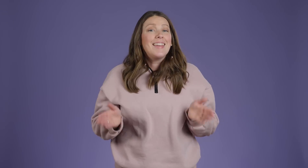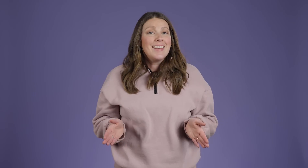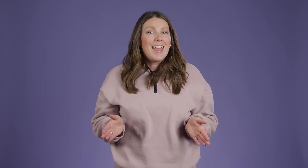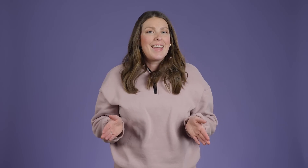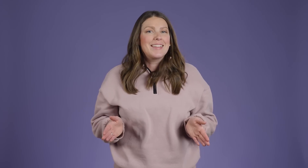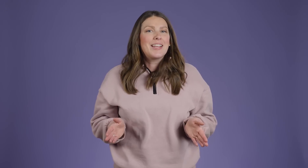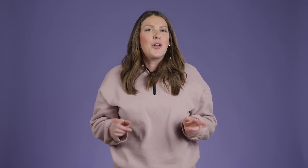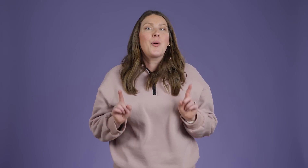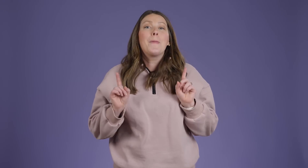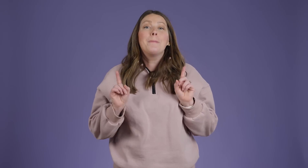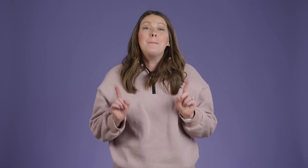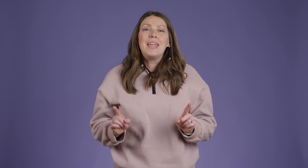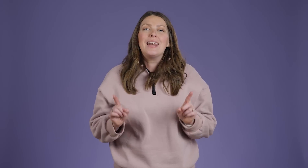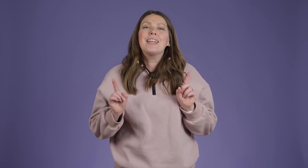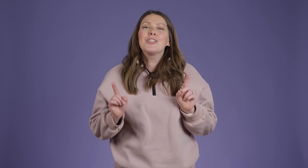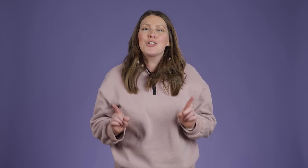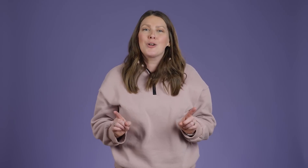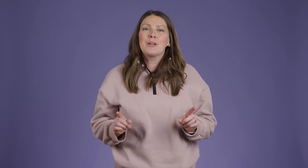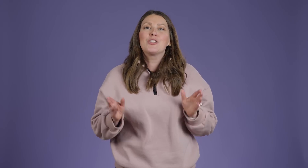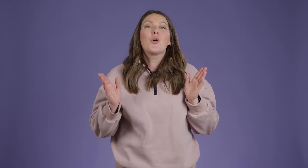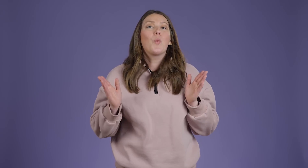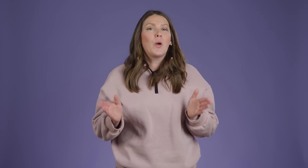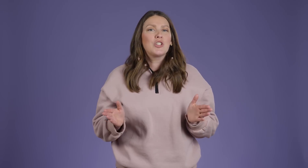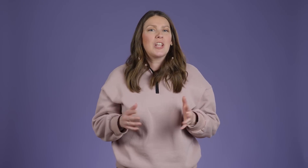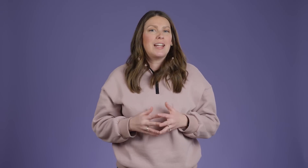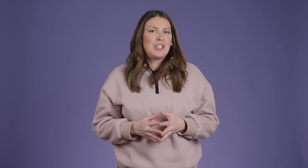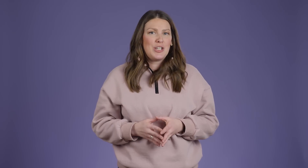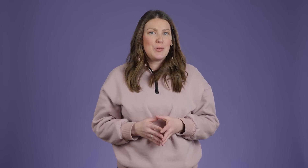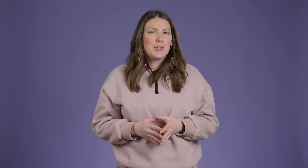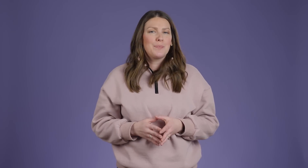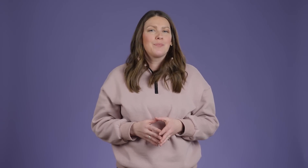In ASL, meaning determined which sign to use.